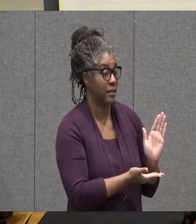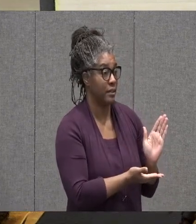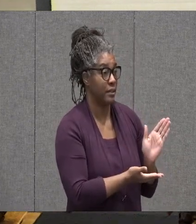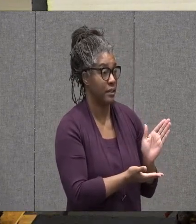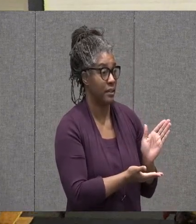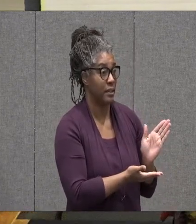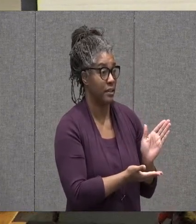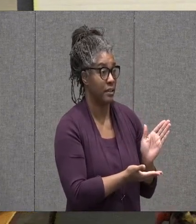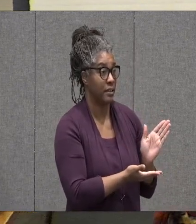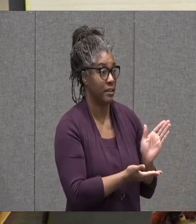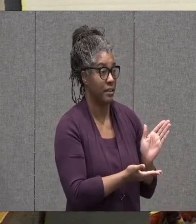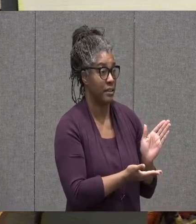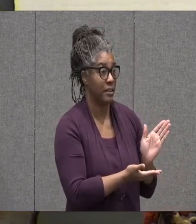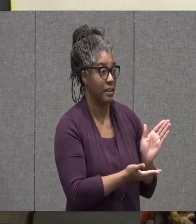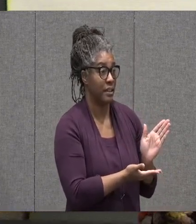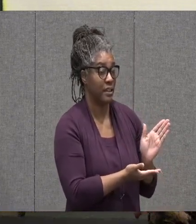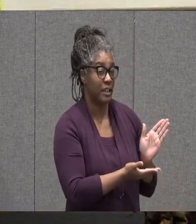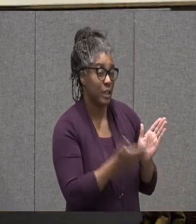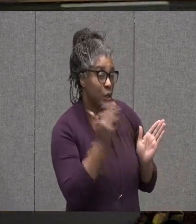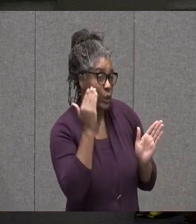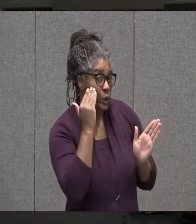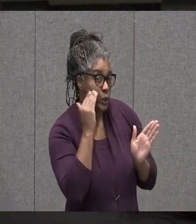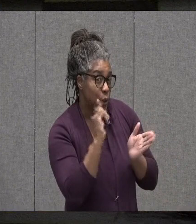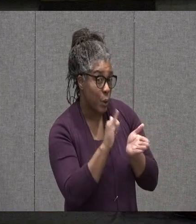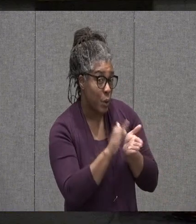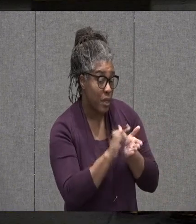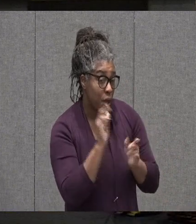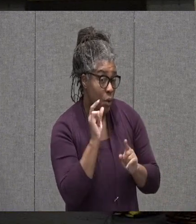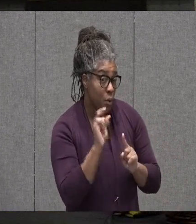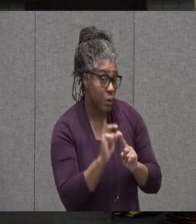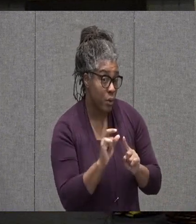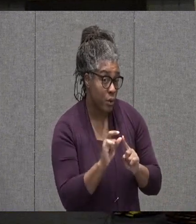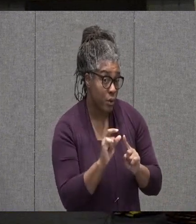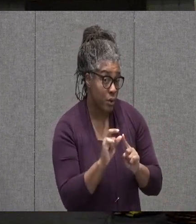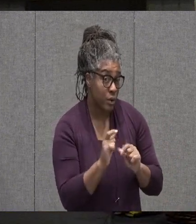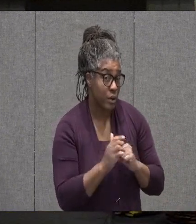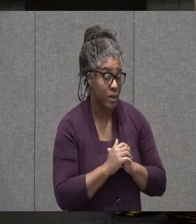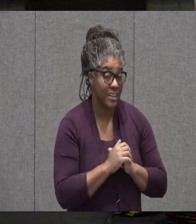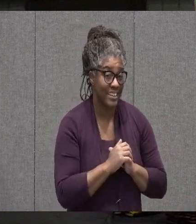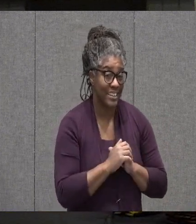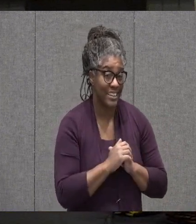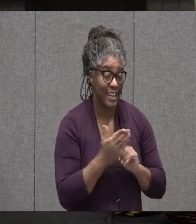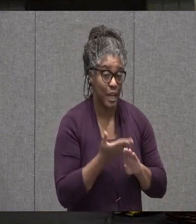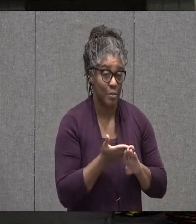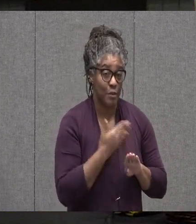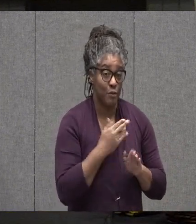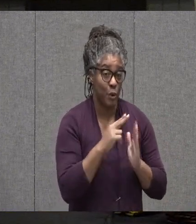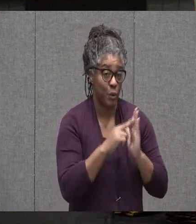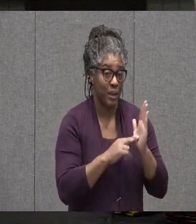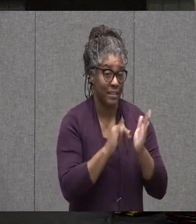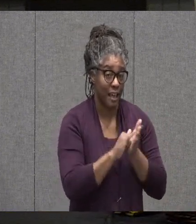Oh! Do you recognize this word? Now, before we read it out loud, I want to talk about it a little bit.